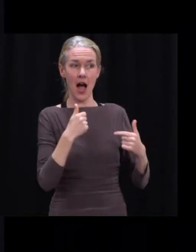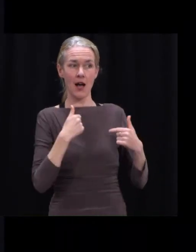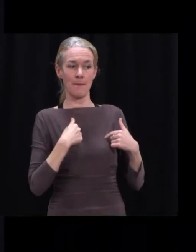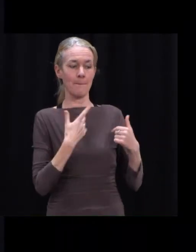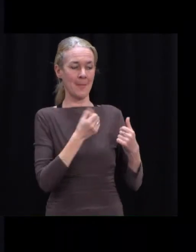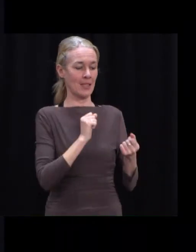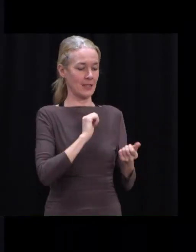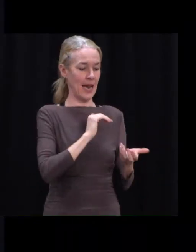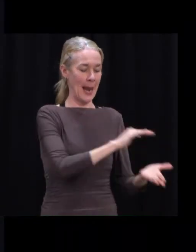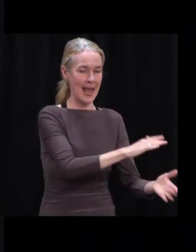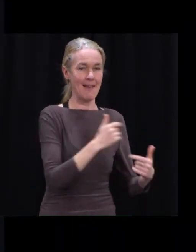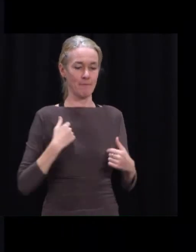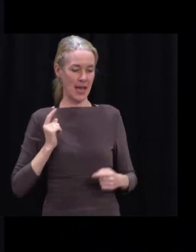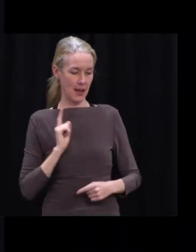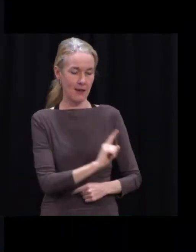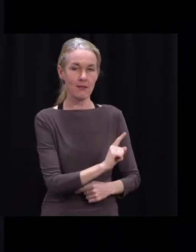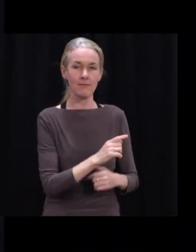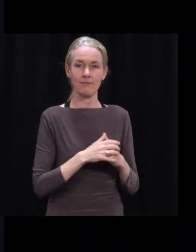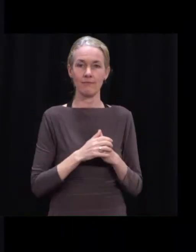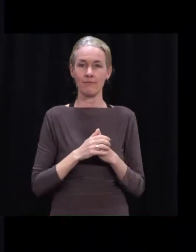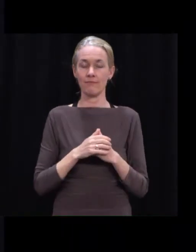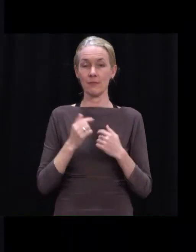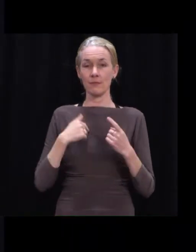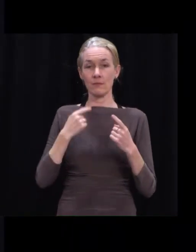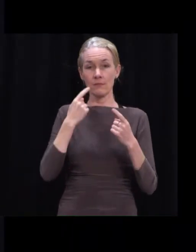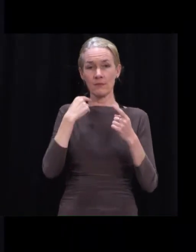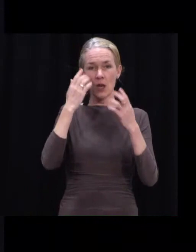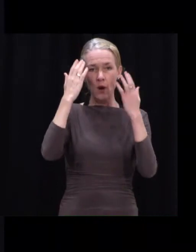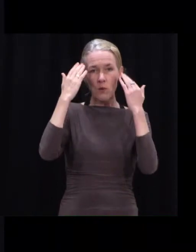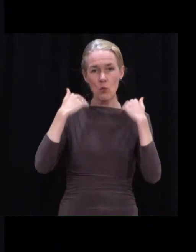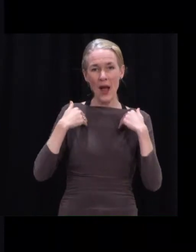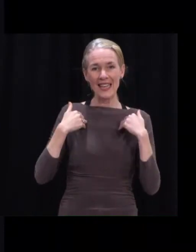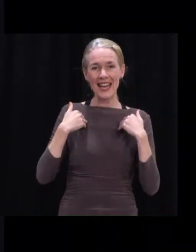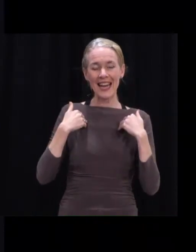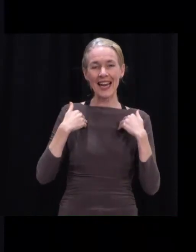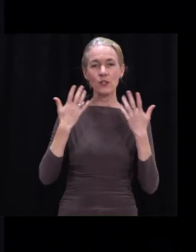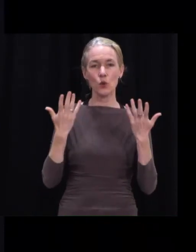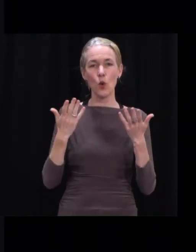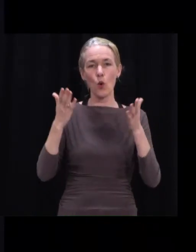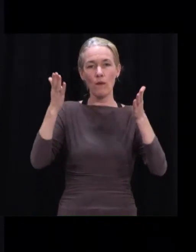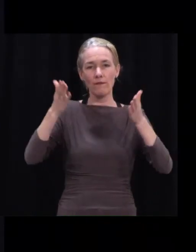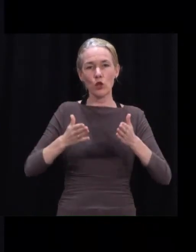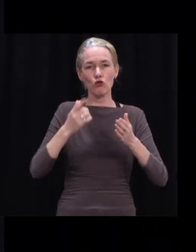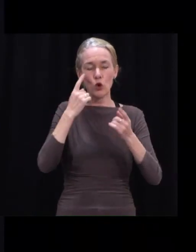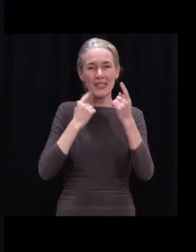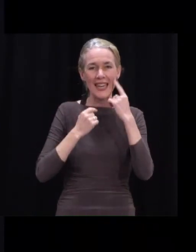don't make contact with having